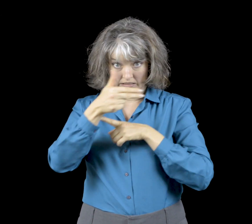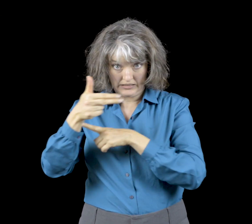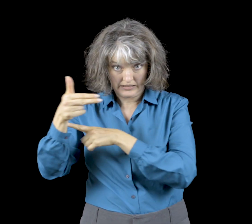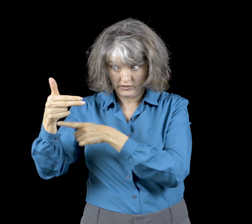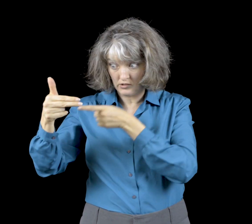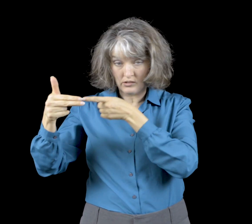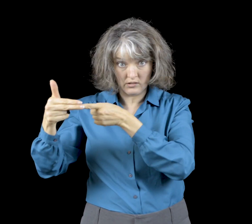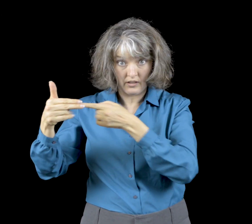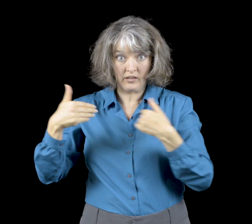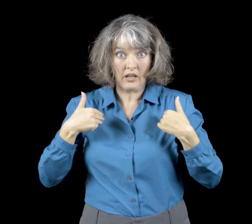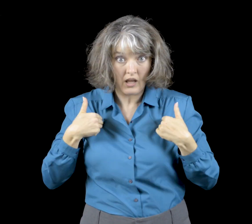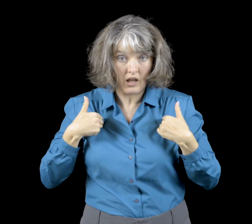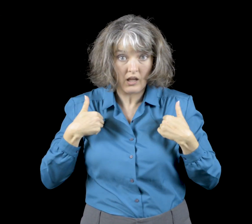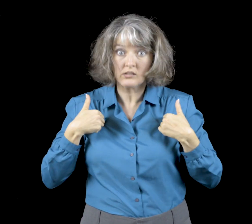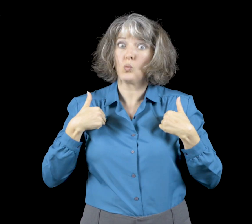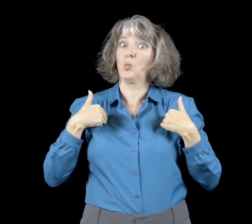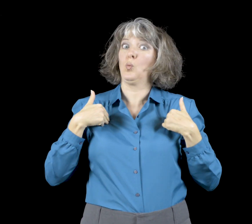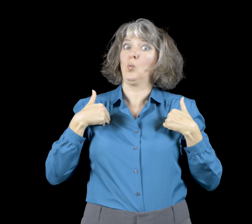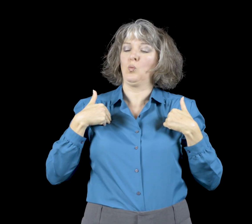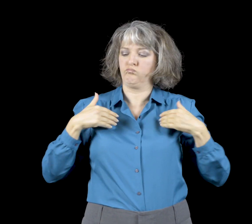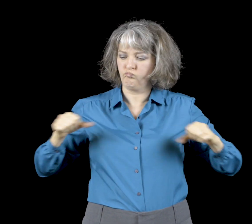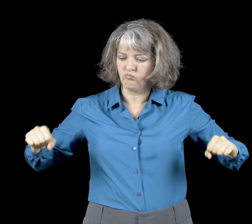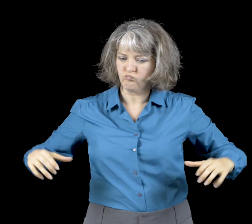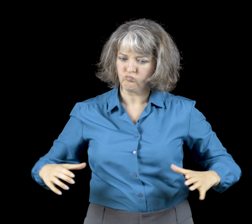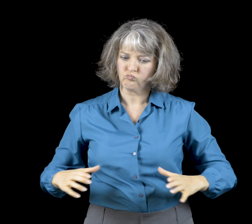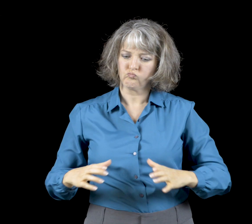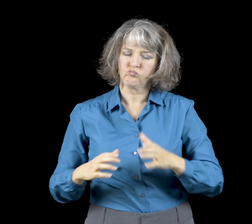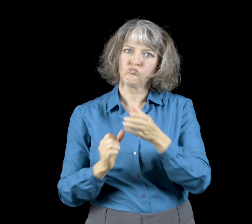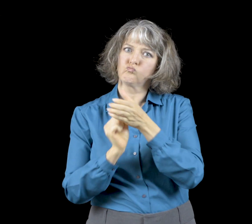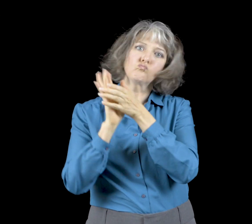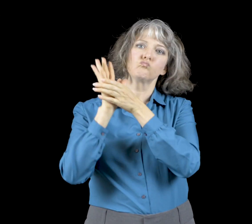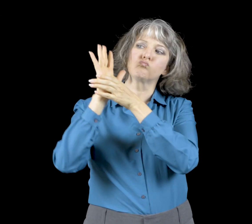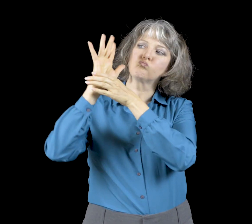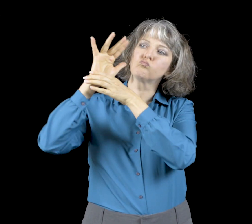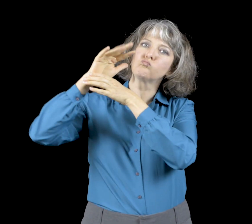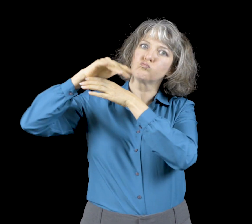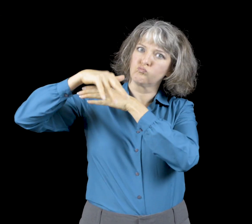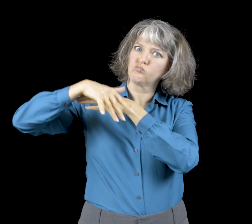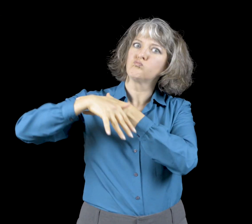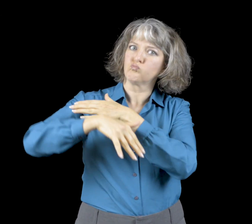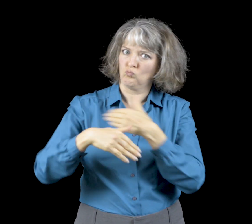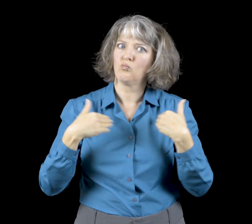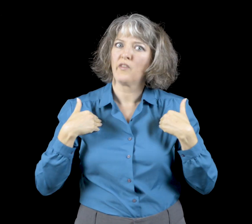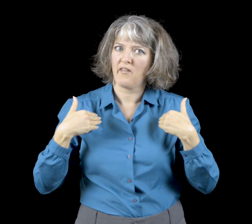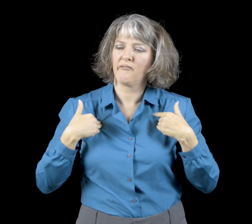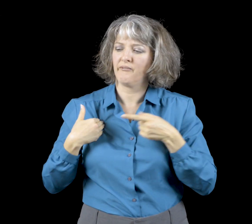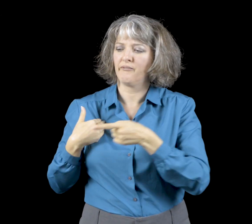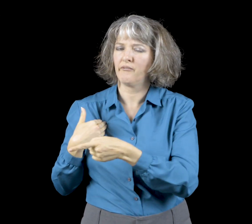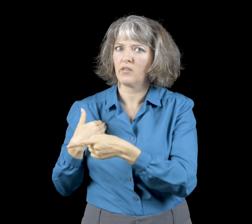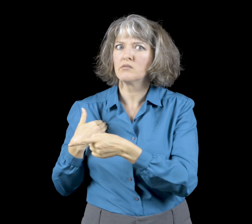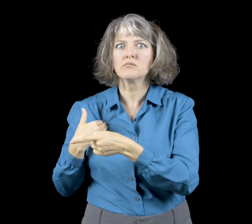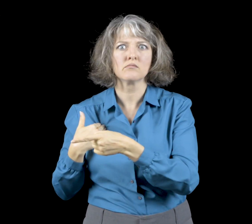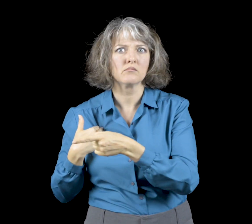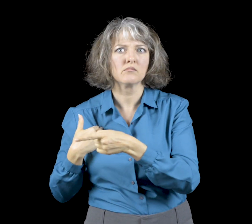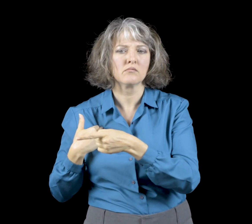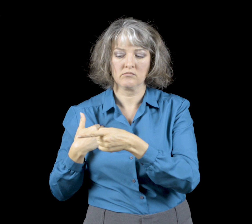Indonesia has a active volcano.